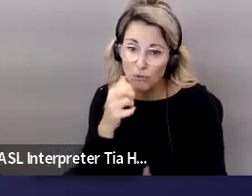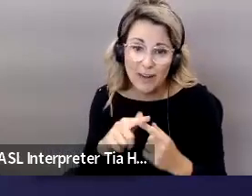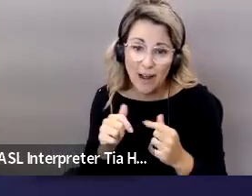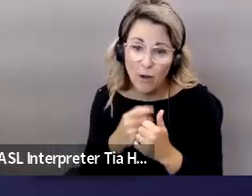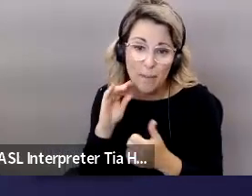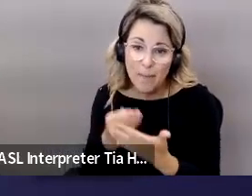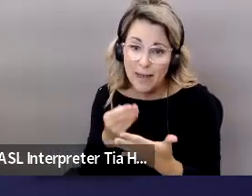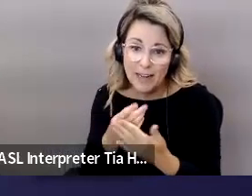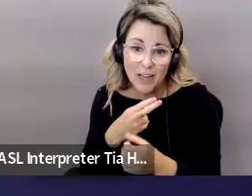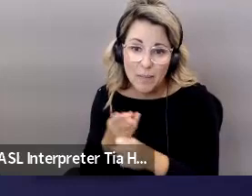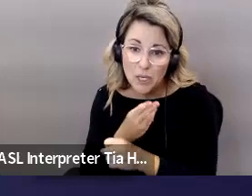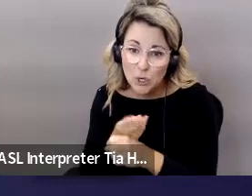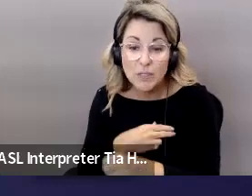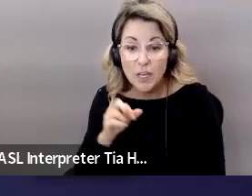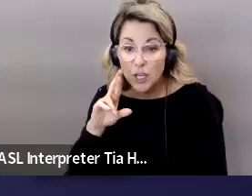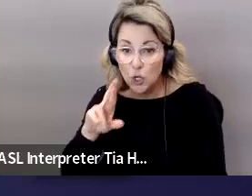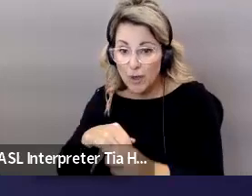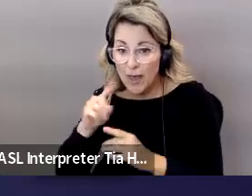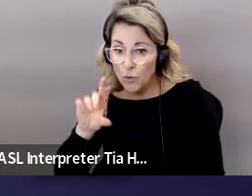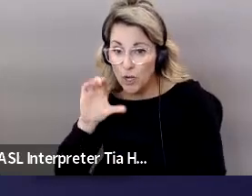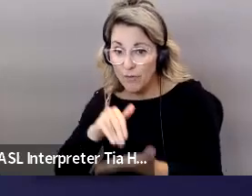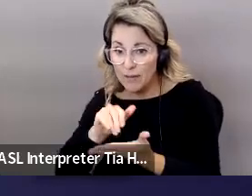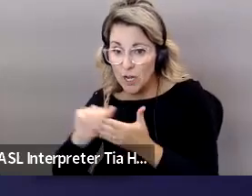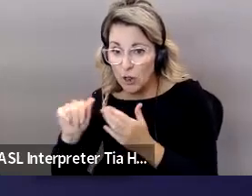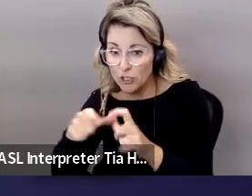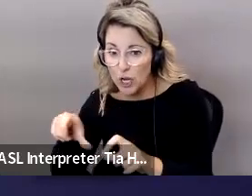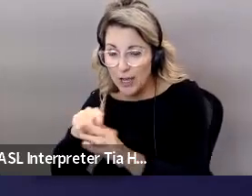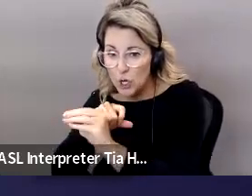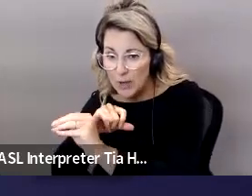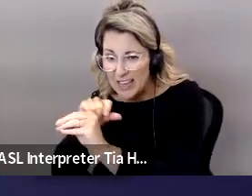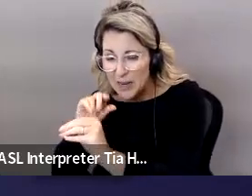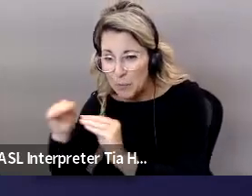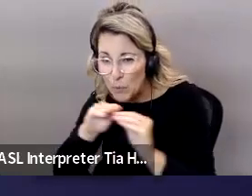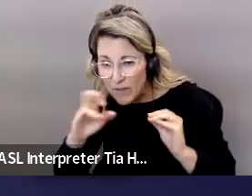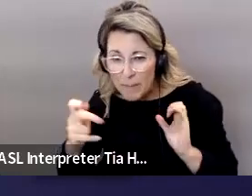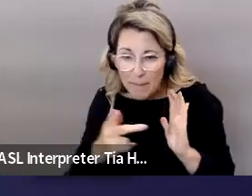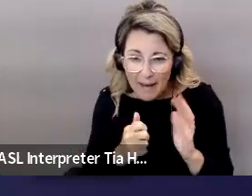whether you can recapture it back through the project or not. So, when you see 'cost share', 'in